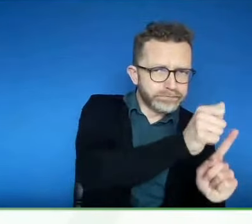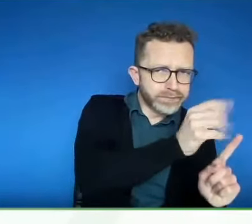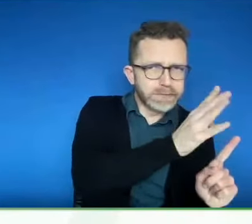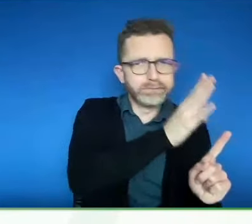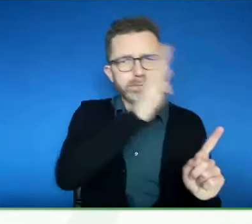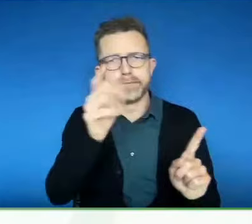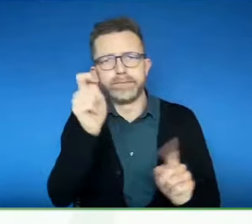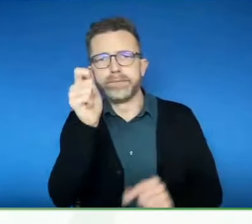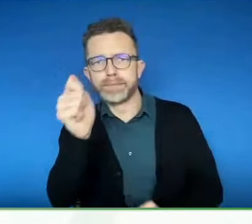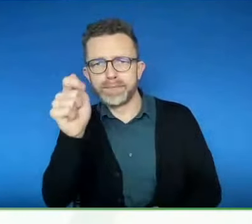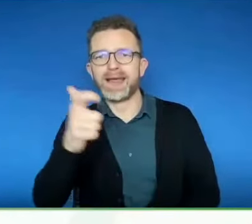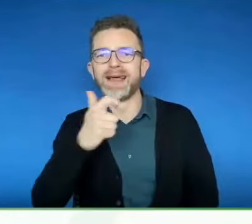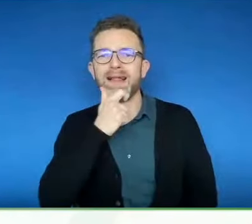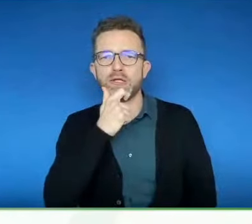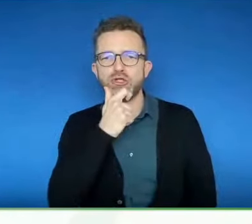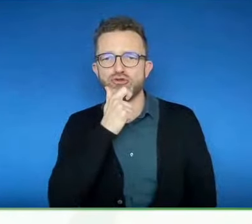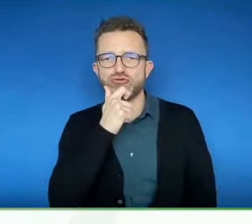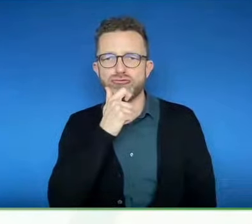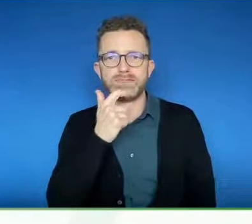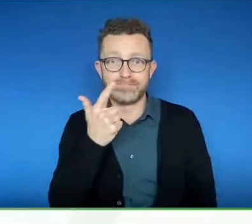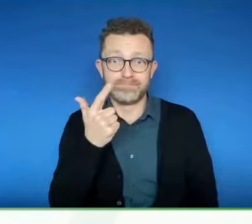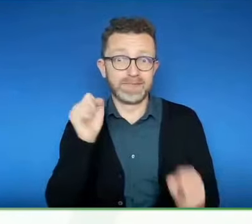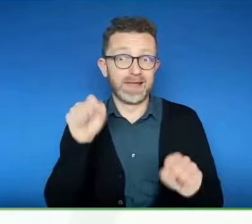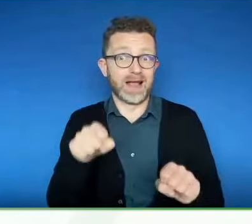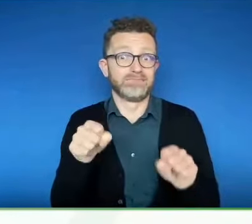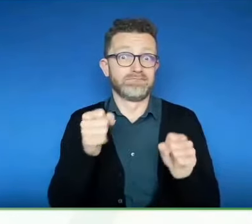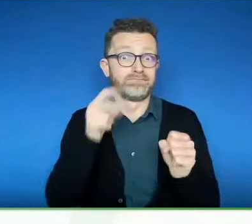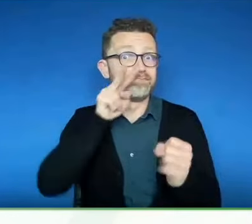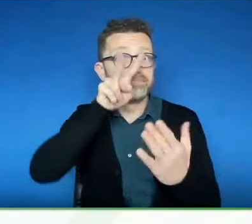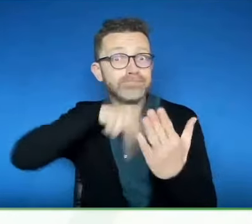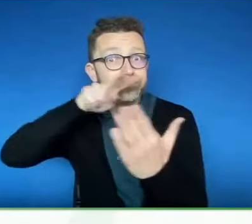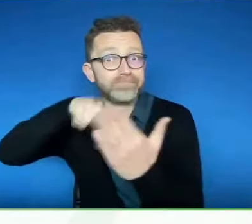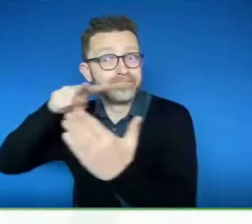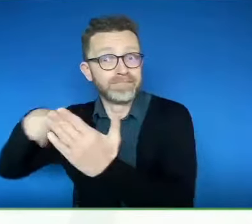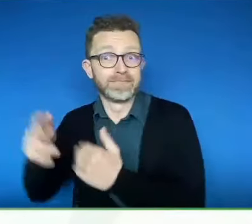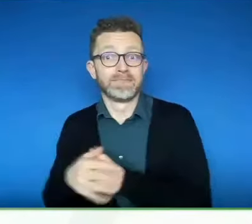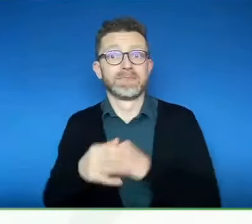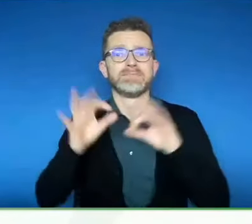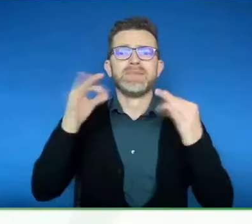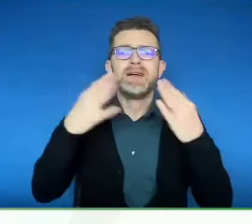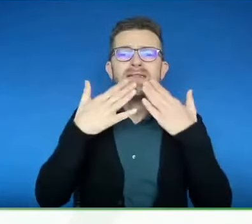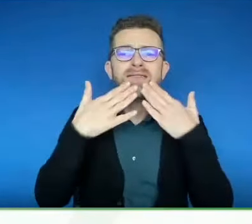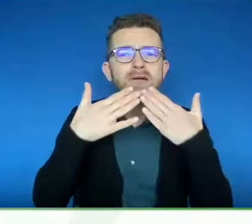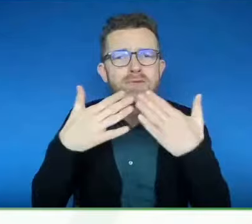you and also to be inspired by so many other amazing stories, thank you very much.